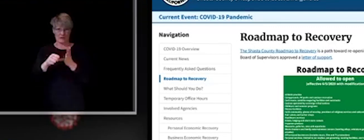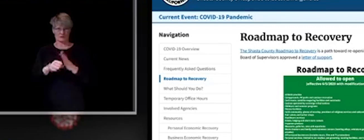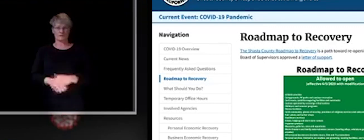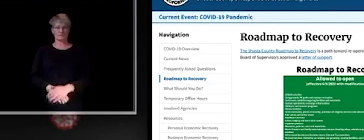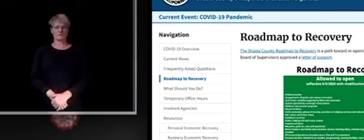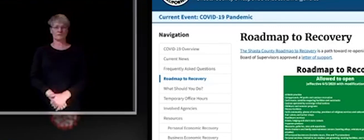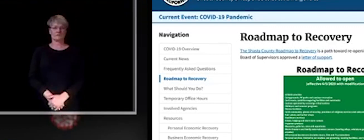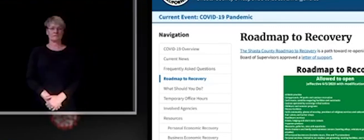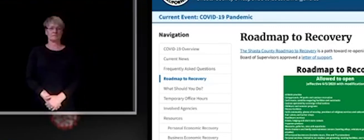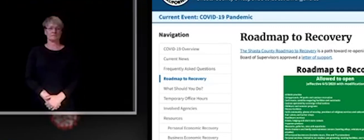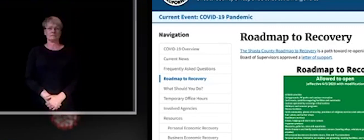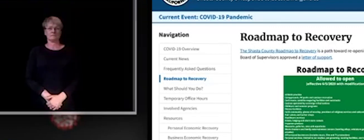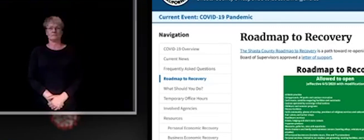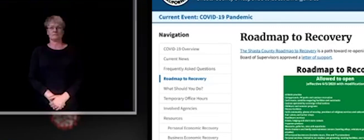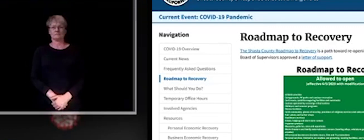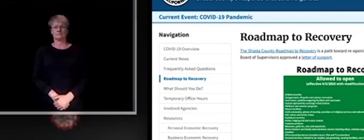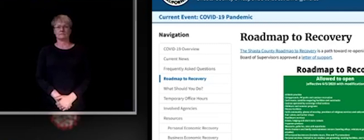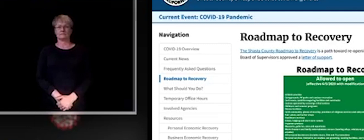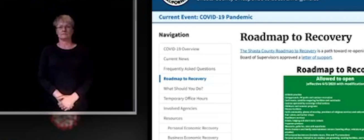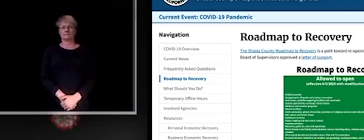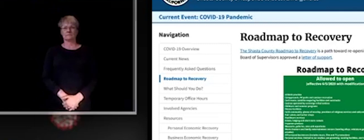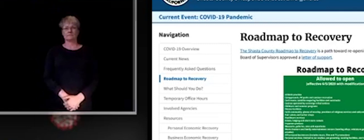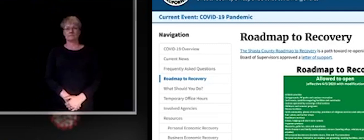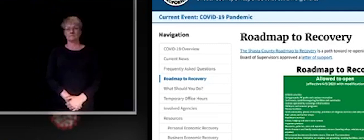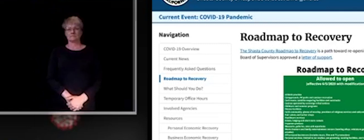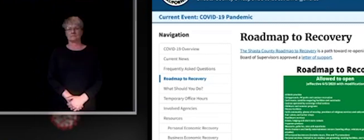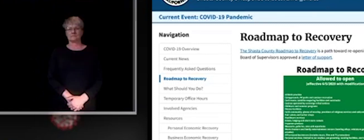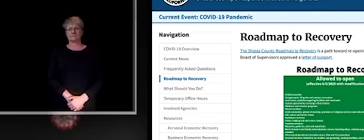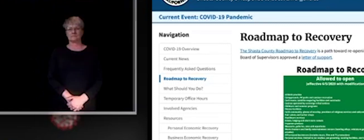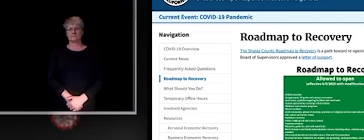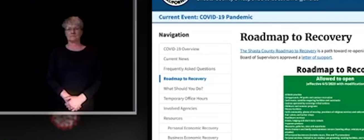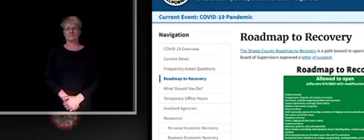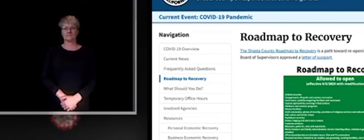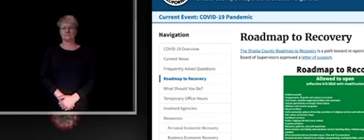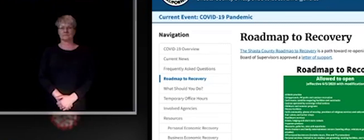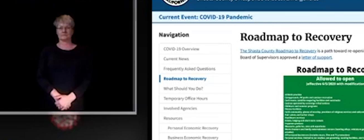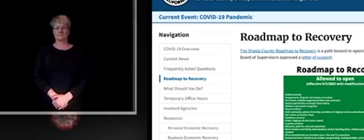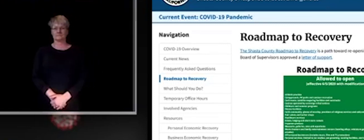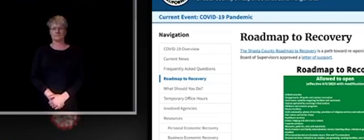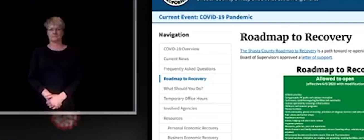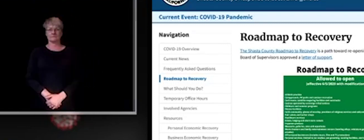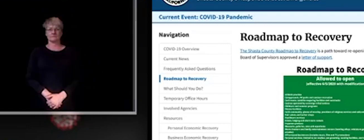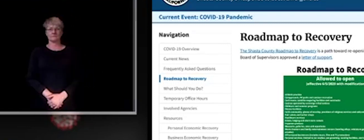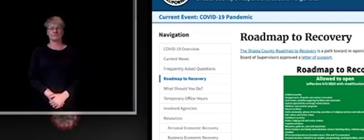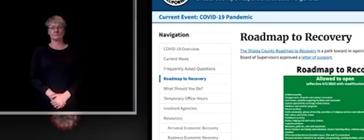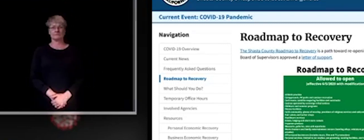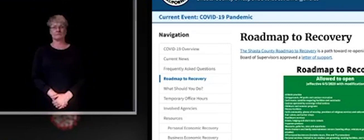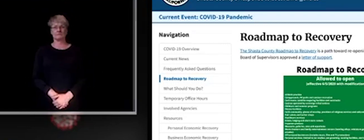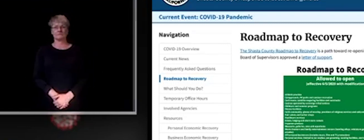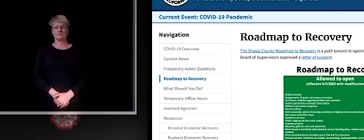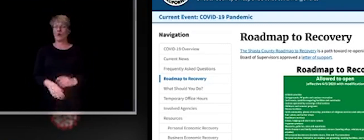to make that work? …okay, we can’t see it. Oh okay…it’s